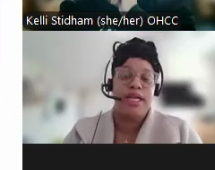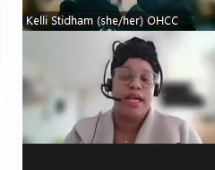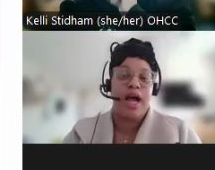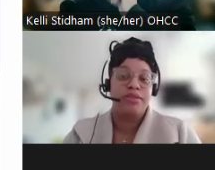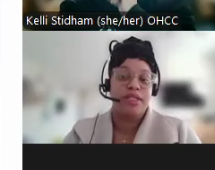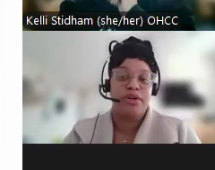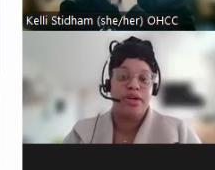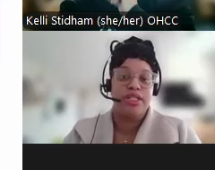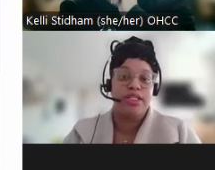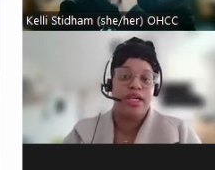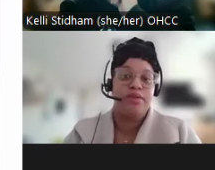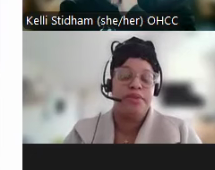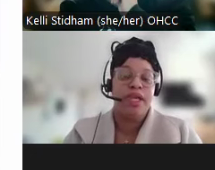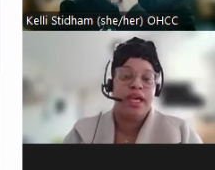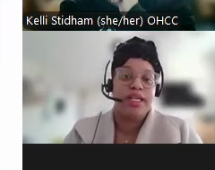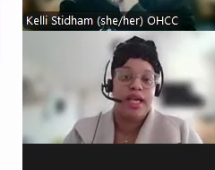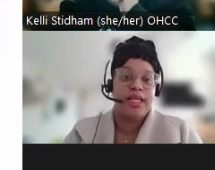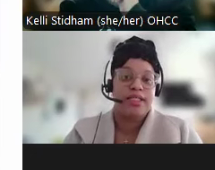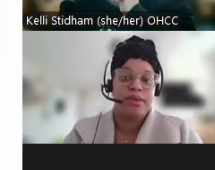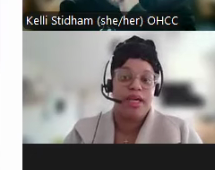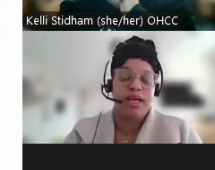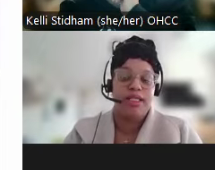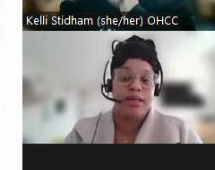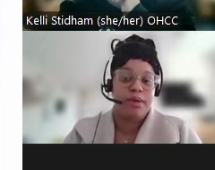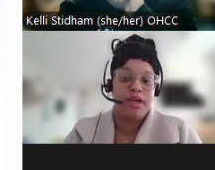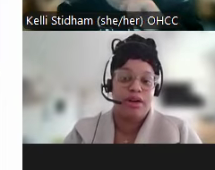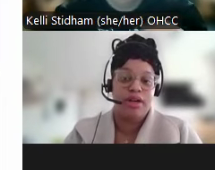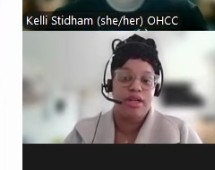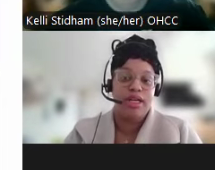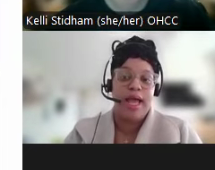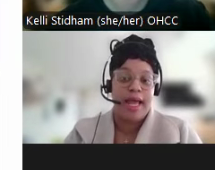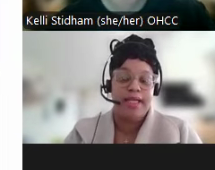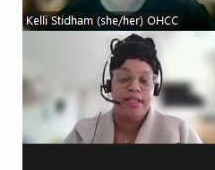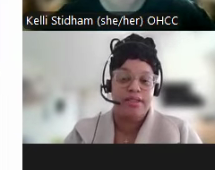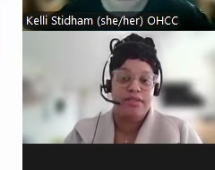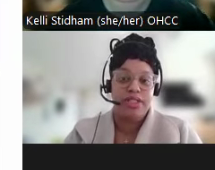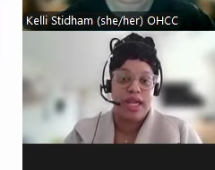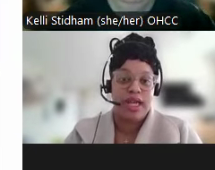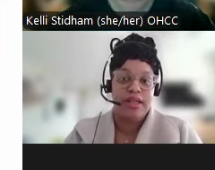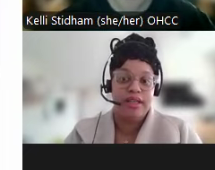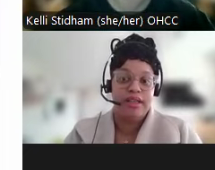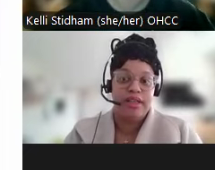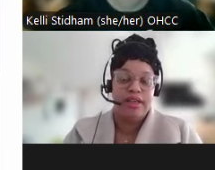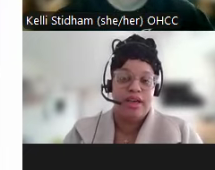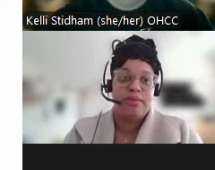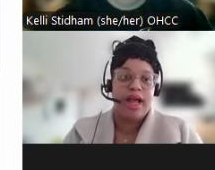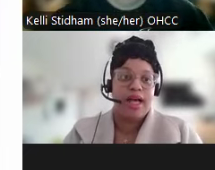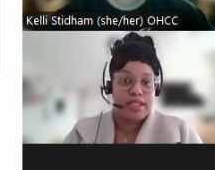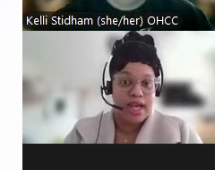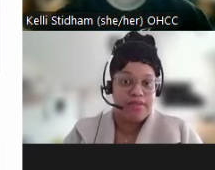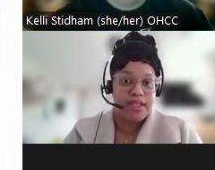take it outside of OHCC is it has to be a